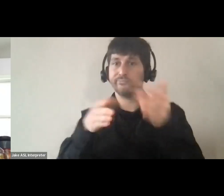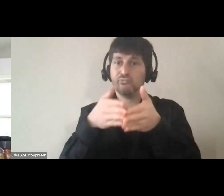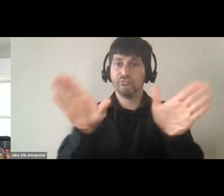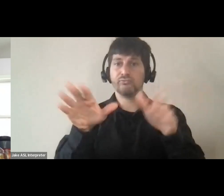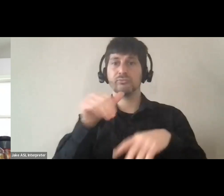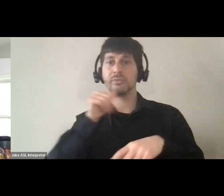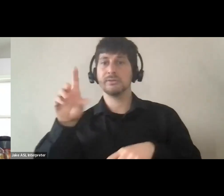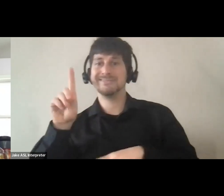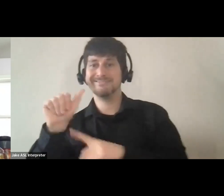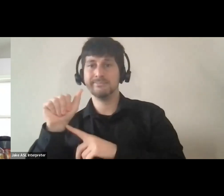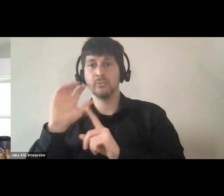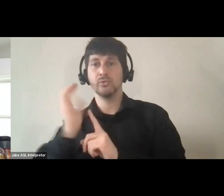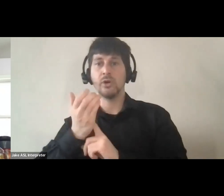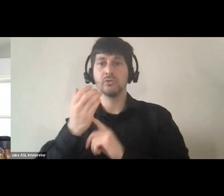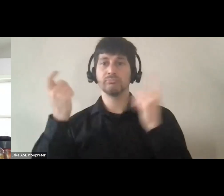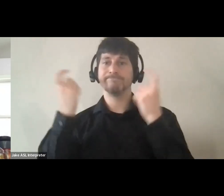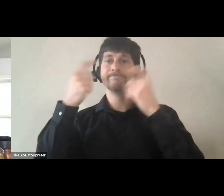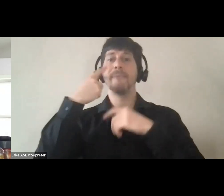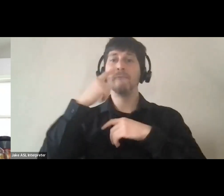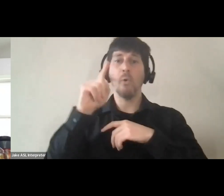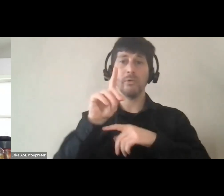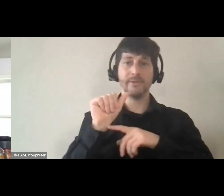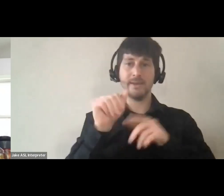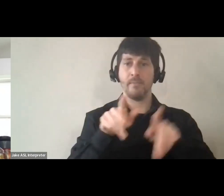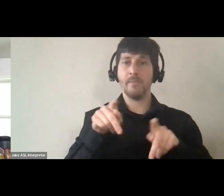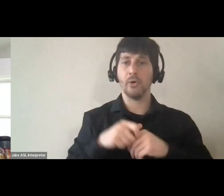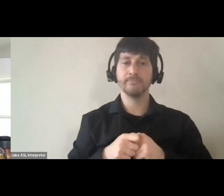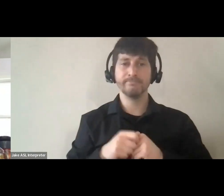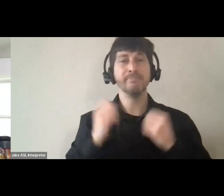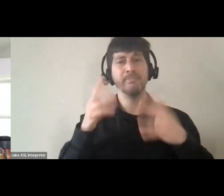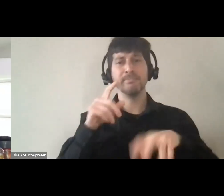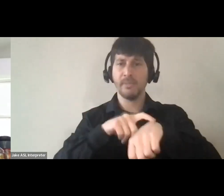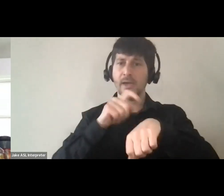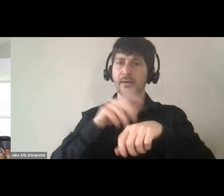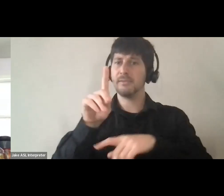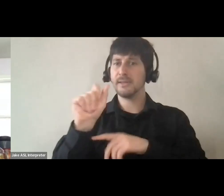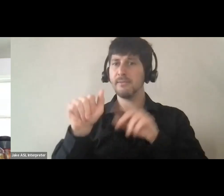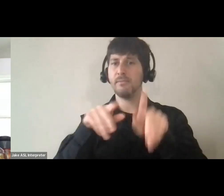I am Maria Palacios, disabled, Latina, queer, mother, I am parts of so many intersections and, you know, one way of looking at the celebrations for example is not in thinking in terms of what does it have to do with disability?